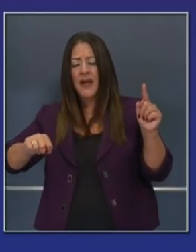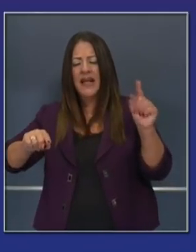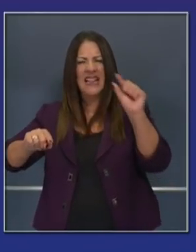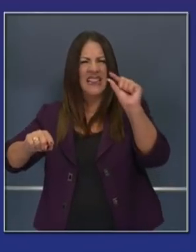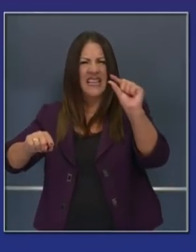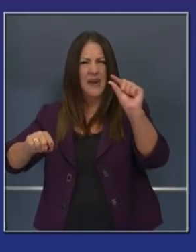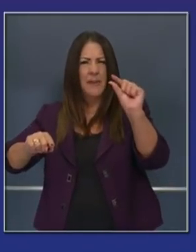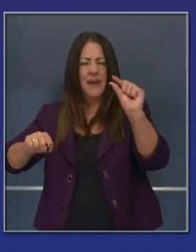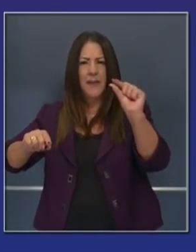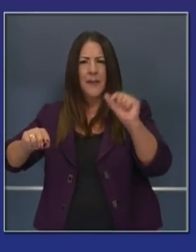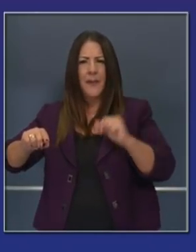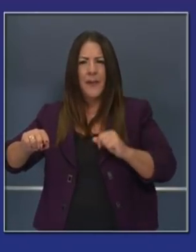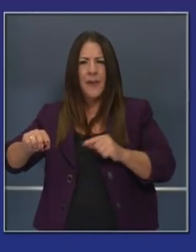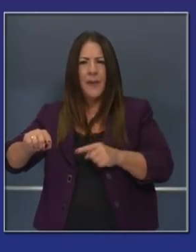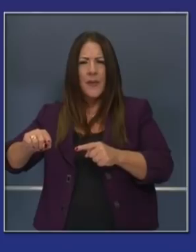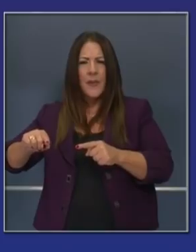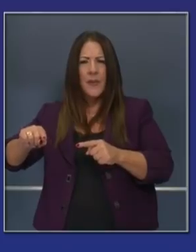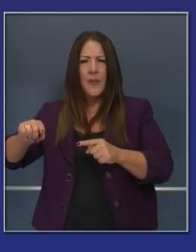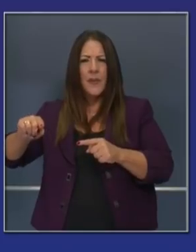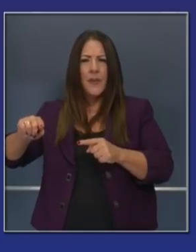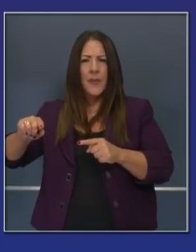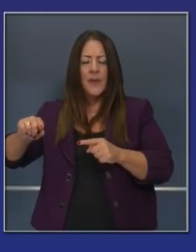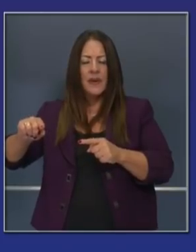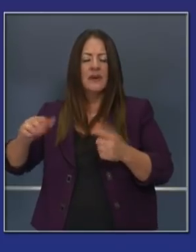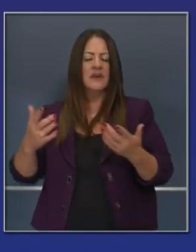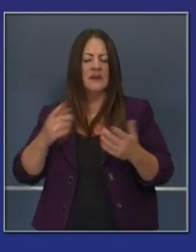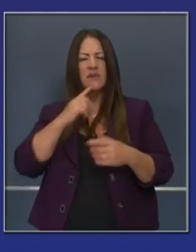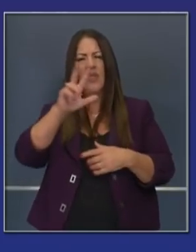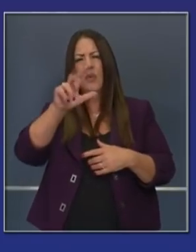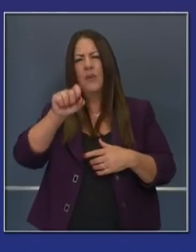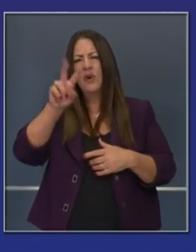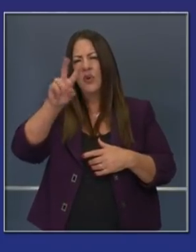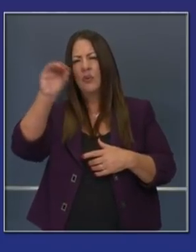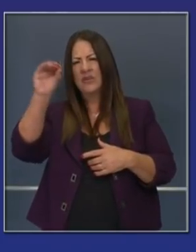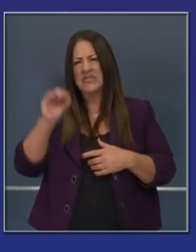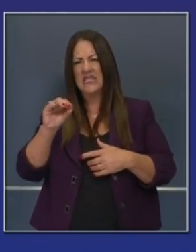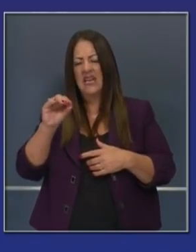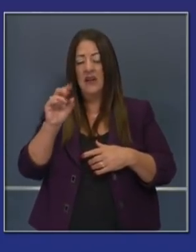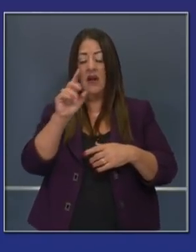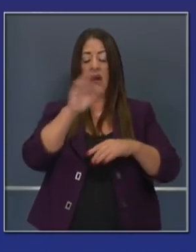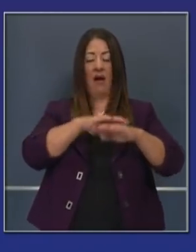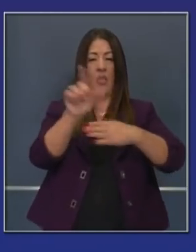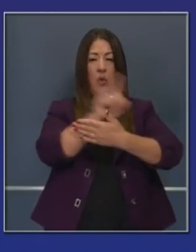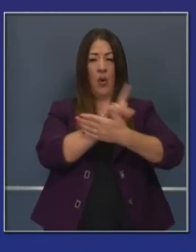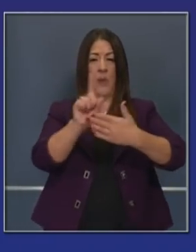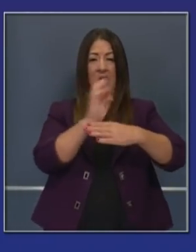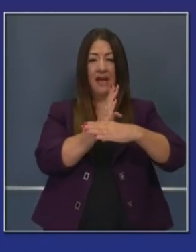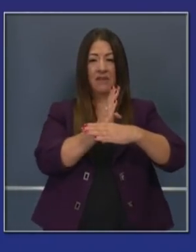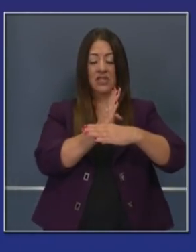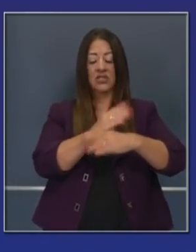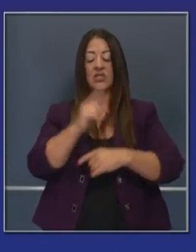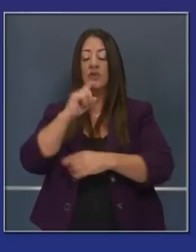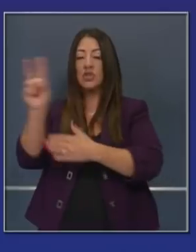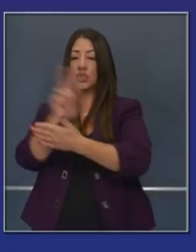ITS BEEN TRENDING DOWN AND NOW WE ARE STARTING TO SEE IT GO SLIGHTLY BACK UP BUT STILL